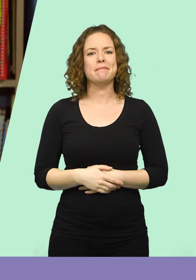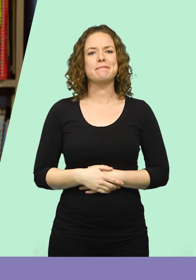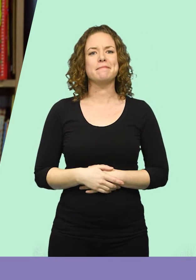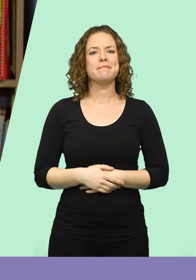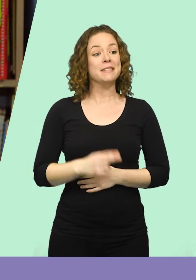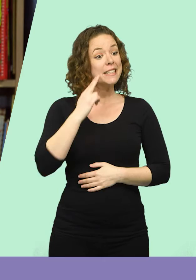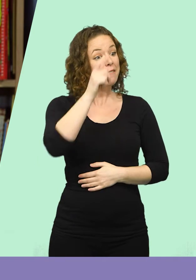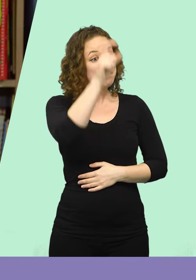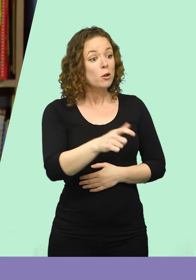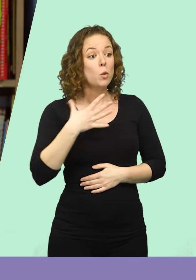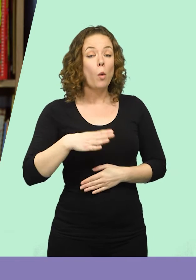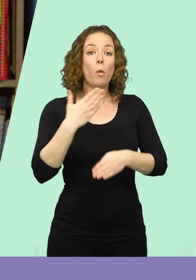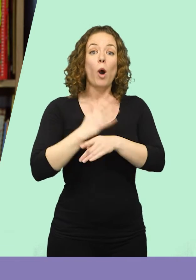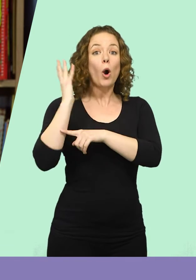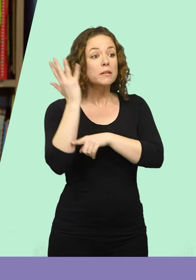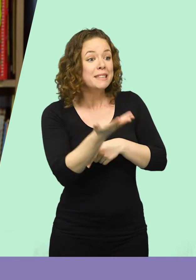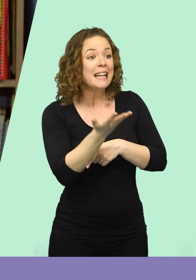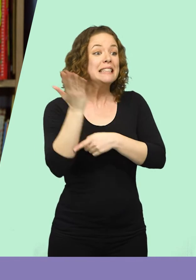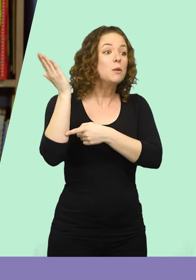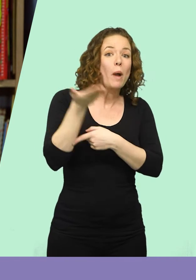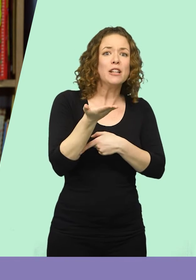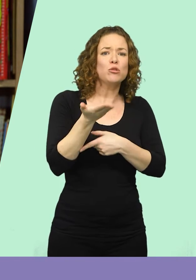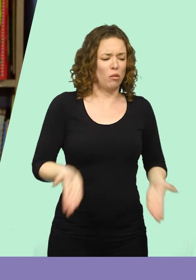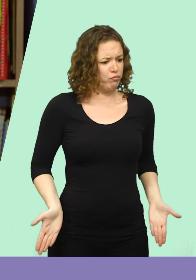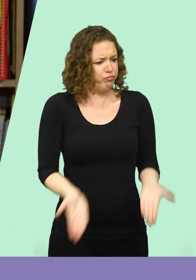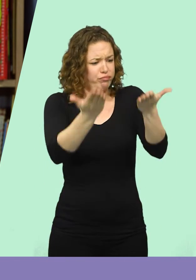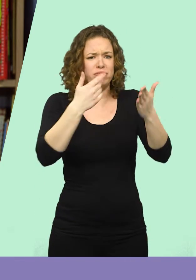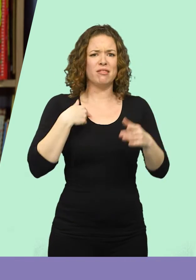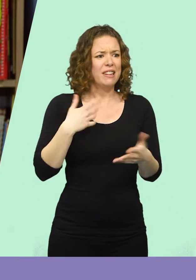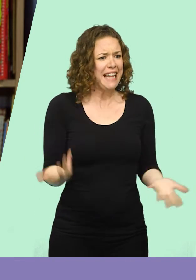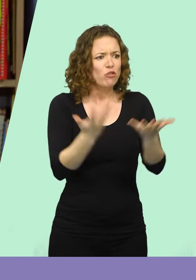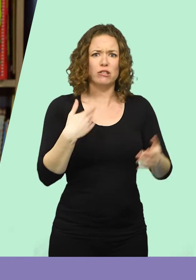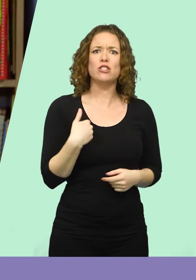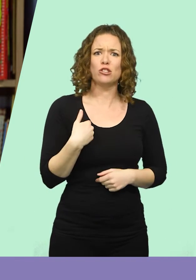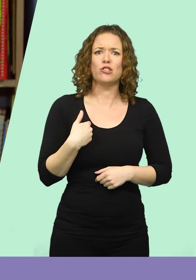I'd never advise a deaf person not to work in hospitality, or waiting, or waitressing,